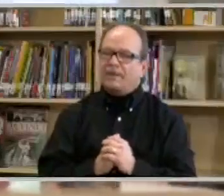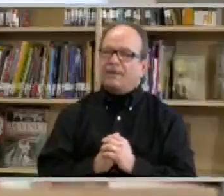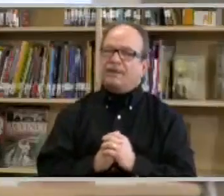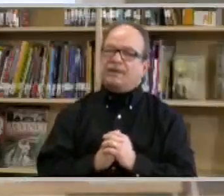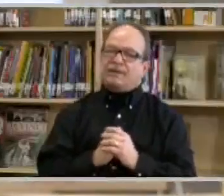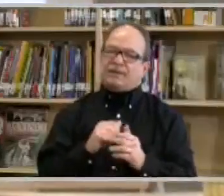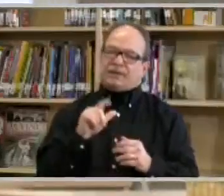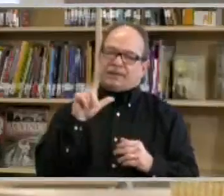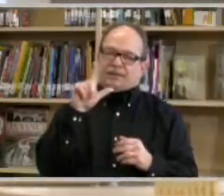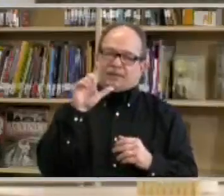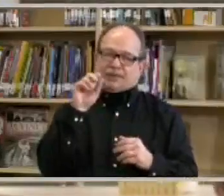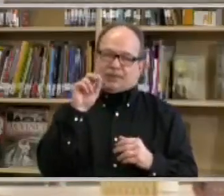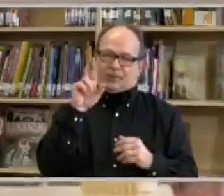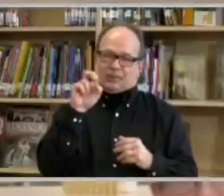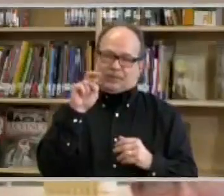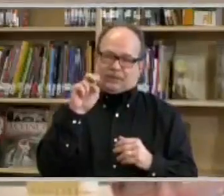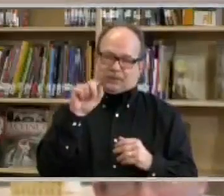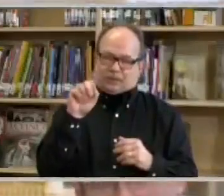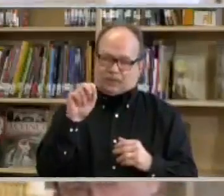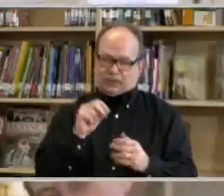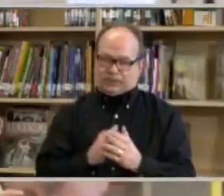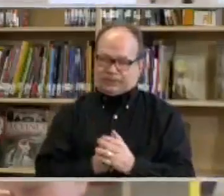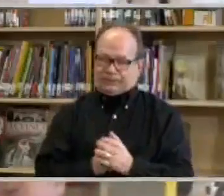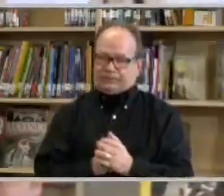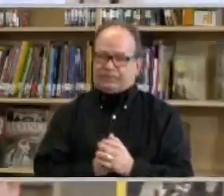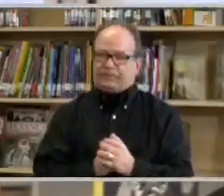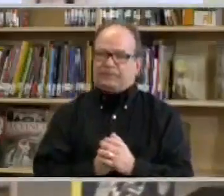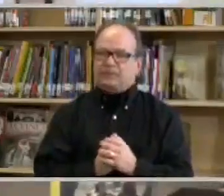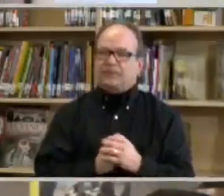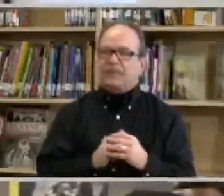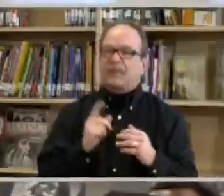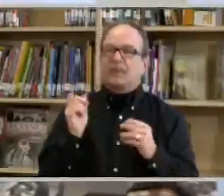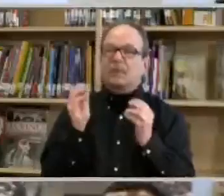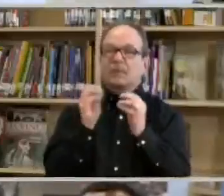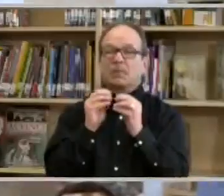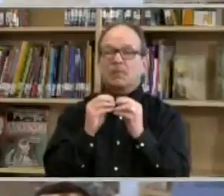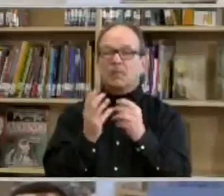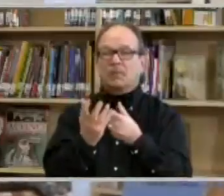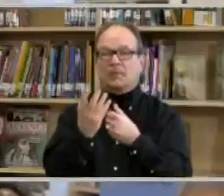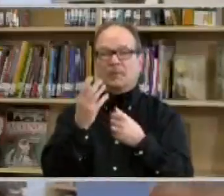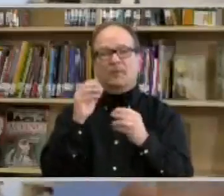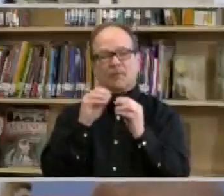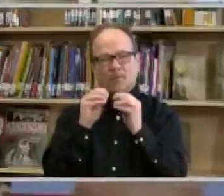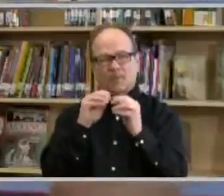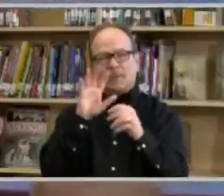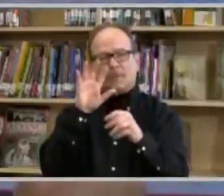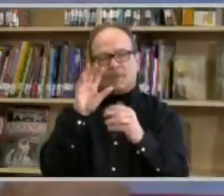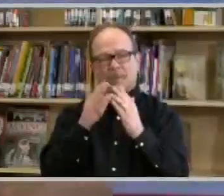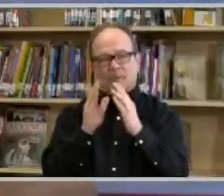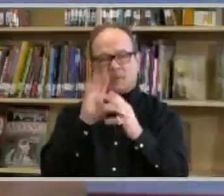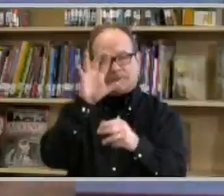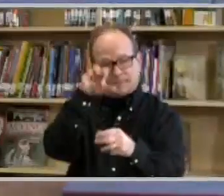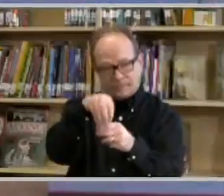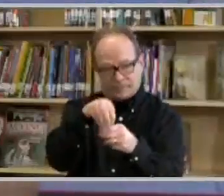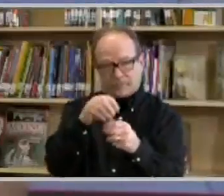WHAT I WANTED TO SAY WAS THAT I THINK YOU PROBABLY NEED LIKE MORE COMMUNITY ENGAGEMENT WITH THE OFFICERS.